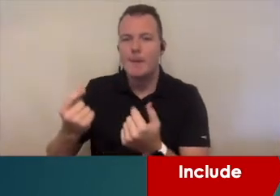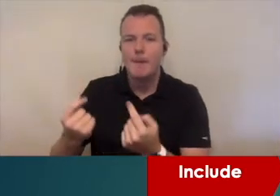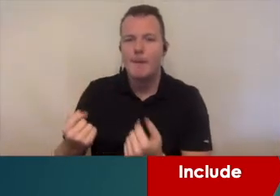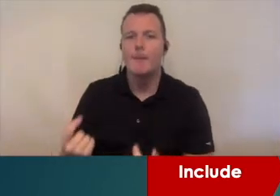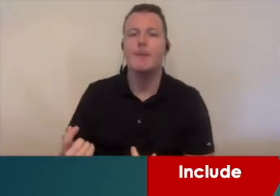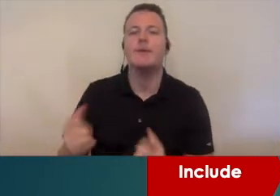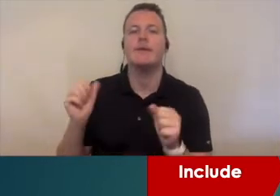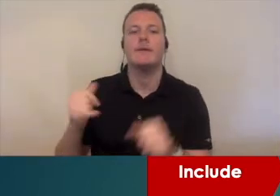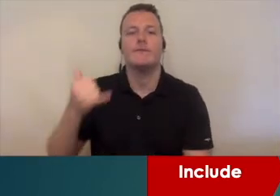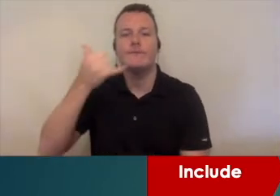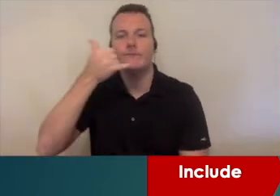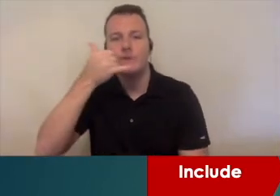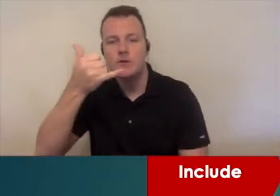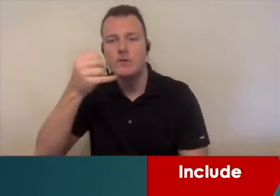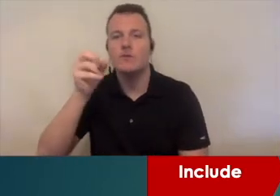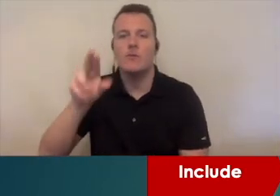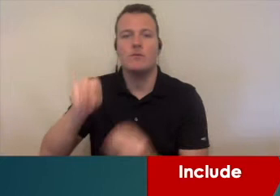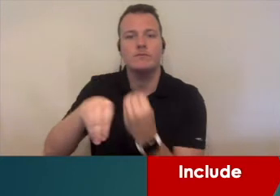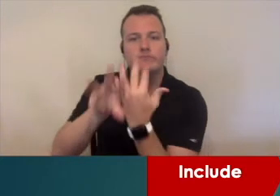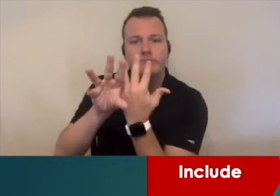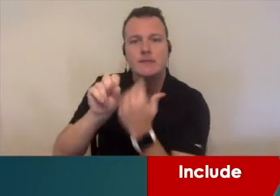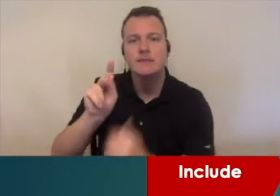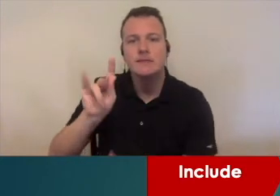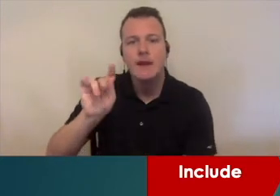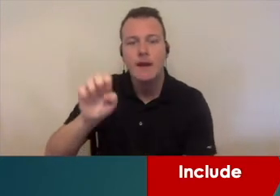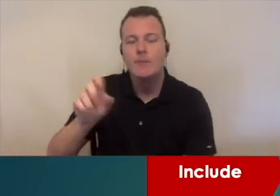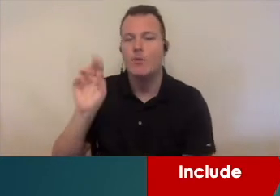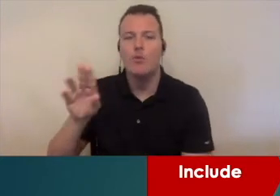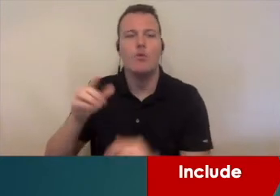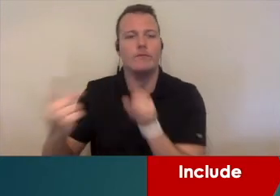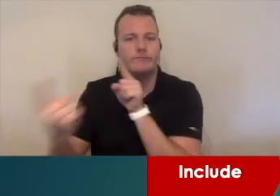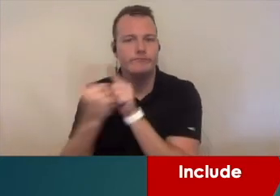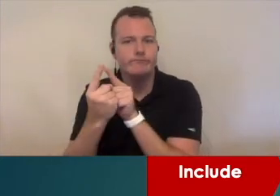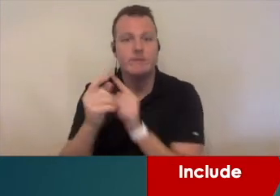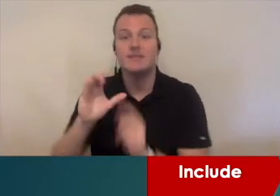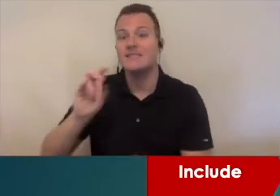Skype interview, or in the door. And so your curriculum vitae can be any length.